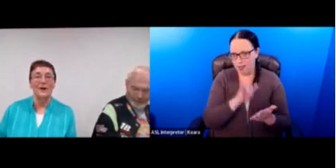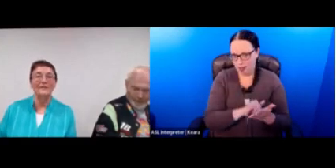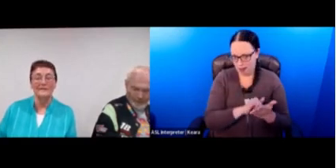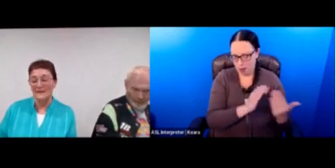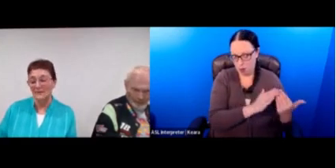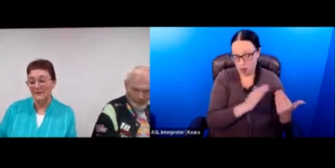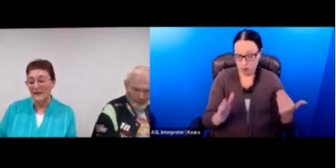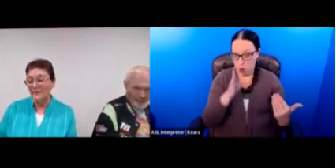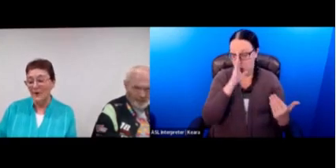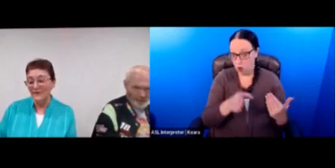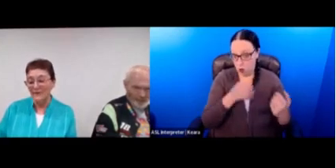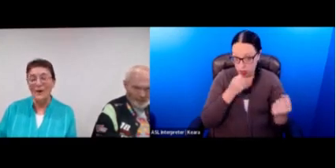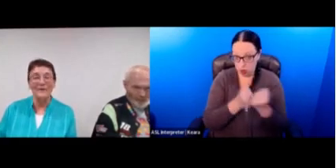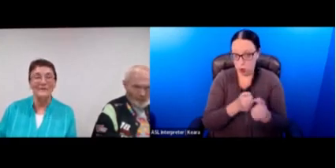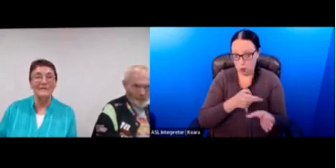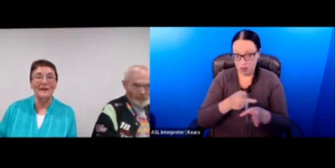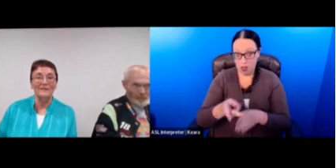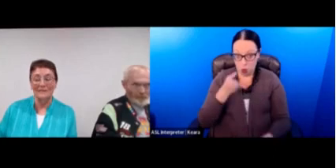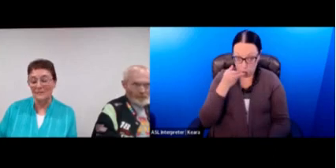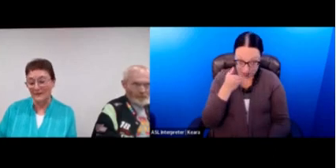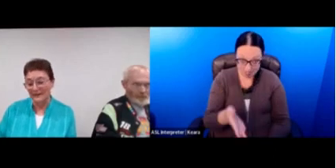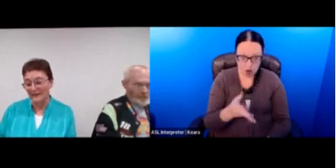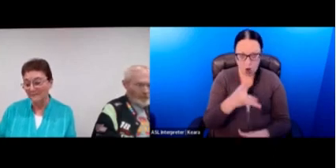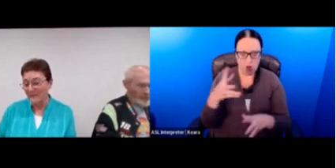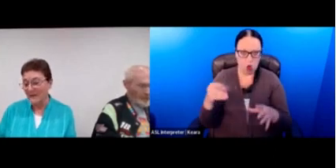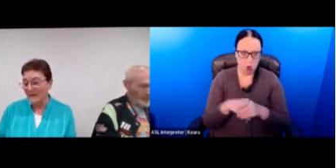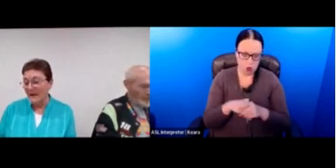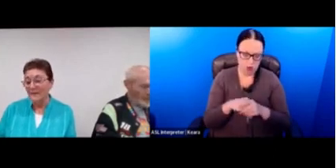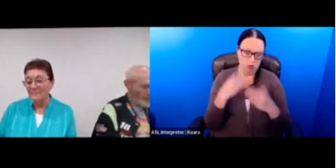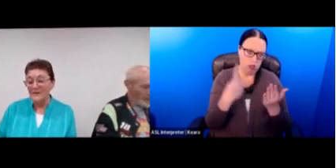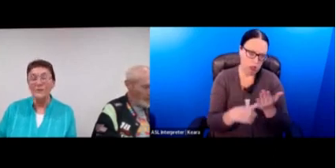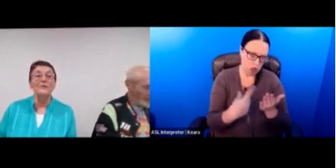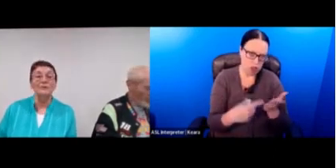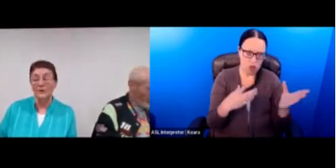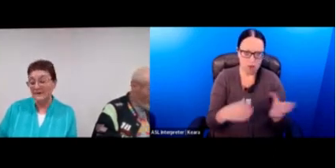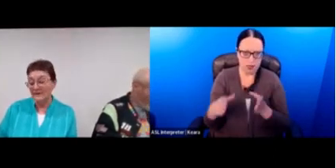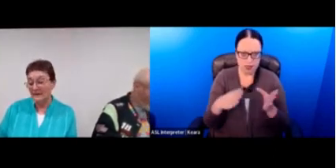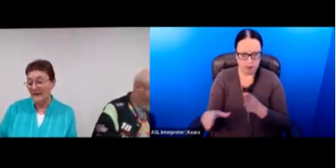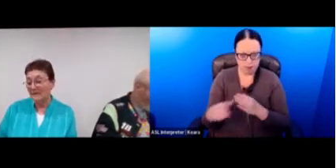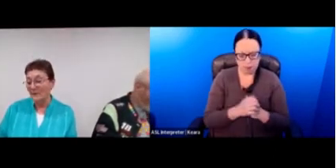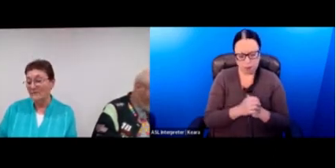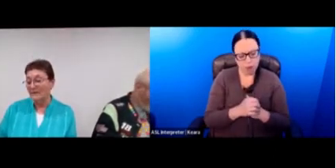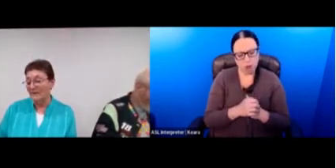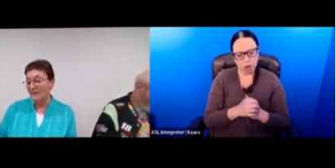were at the table and part of the part of the discussions and planning and make sure you're learning and then revisiting the